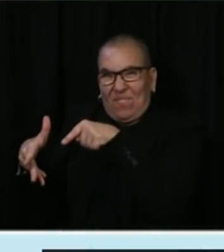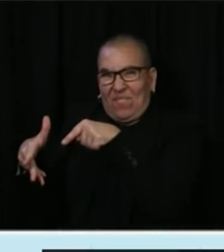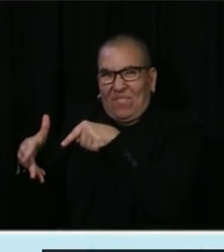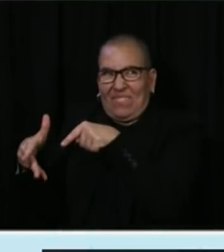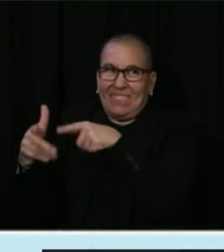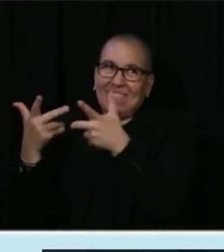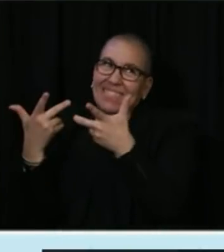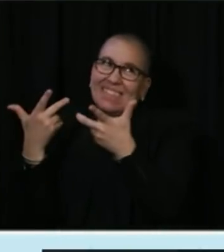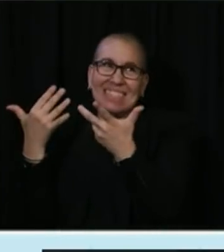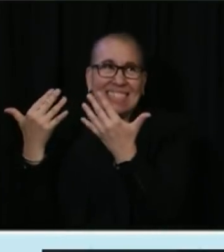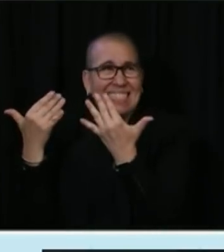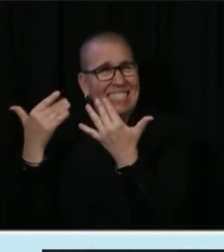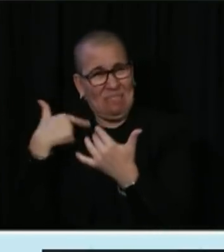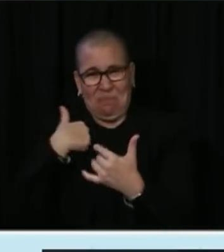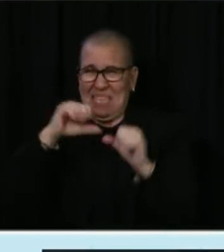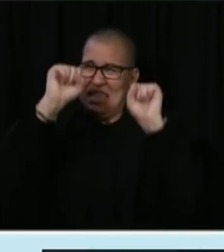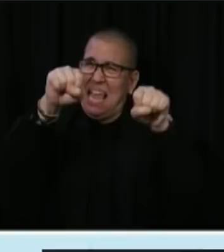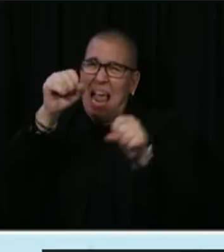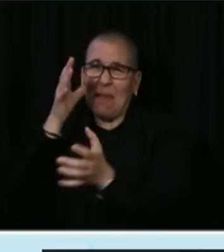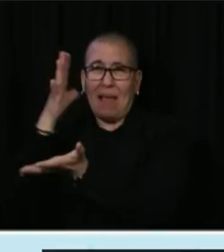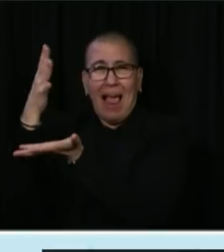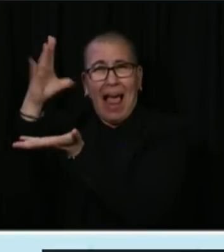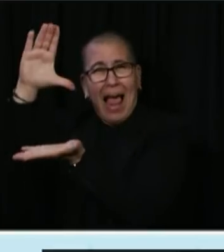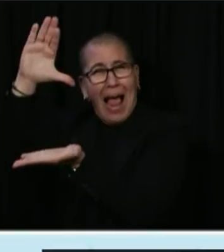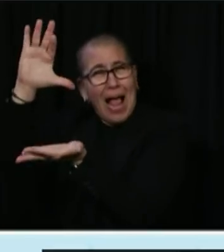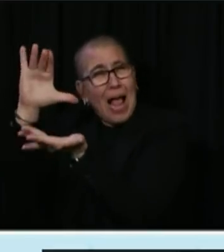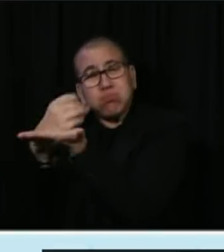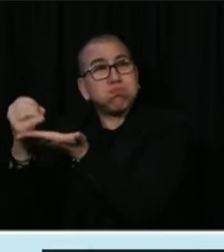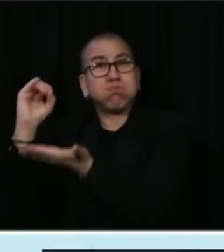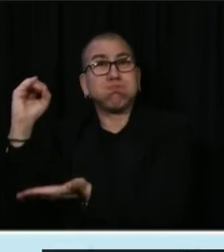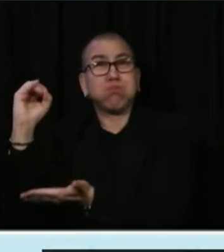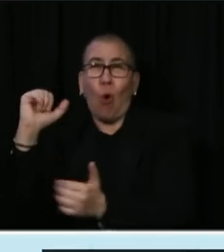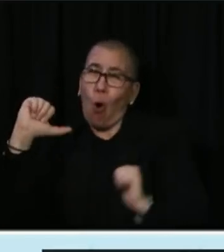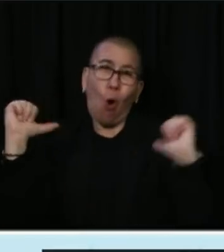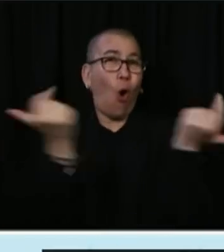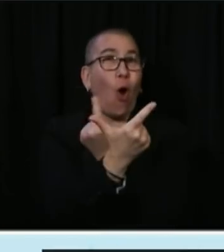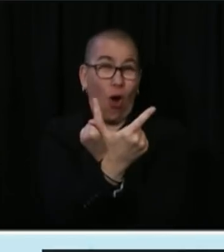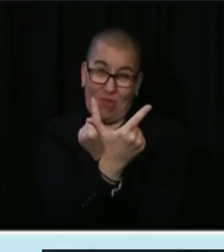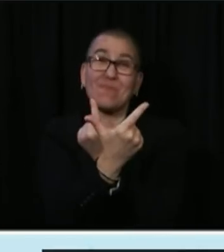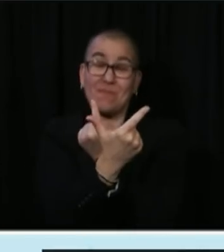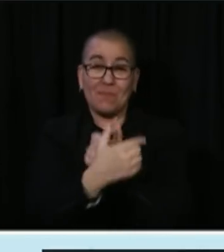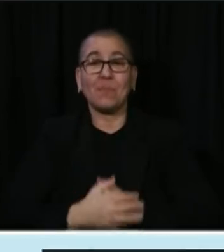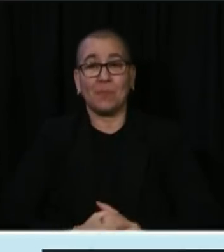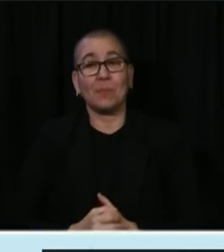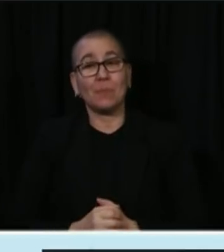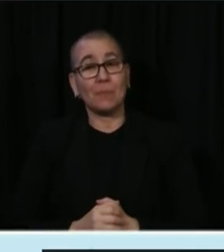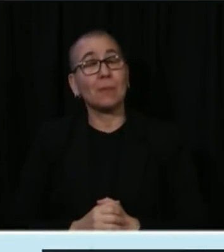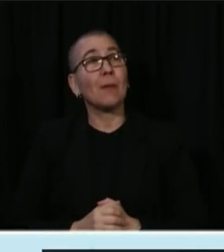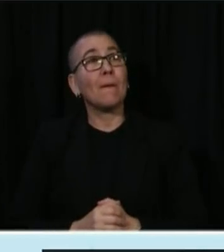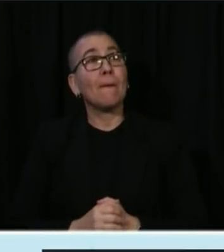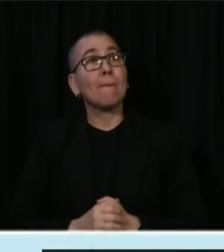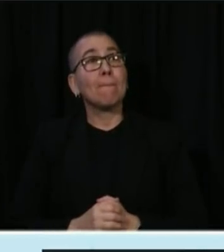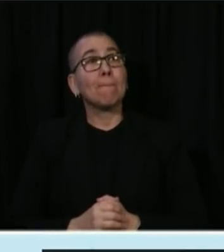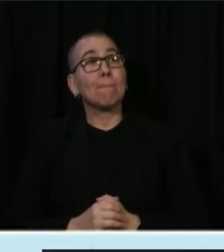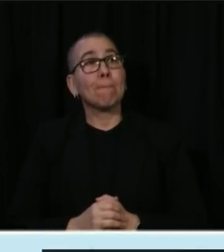IT'S UP TO YOU TO MAKE THAT DECISION AND THAT IS 473,000 DOSES. DO THE MATH.